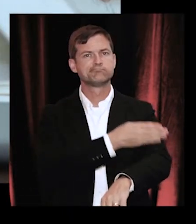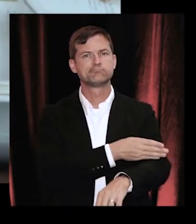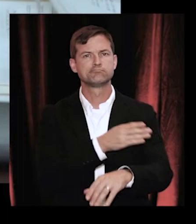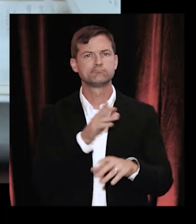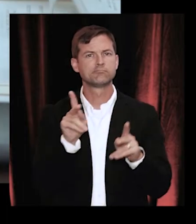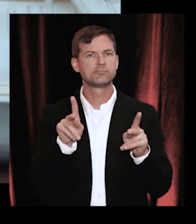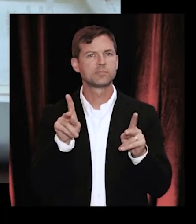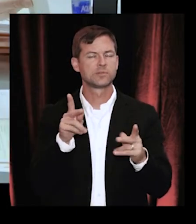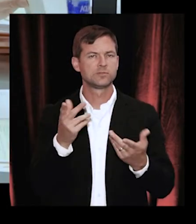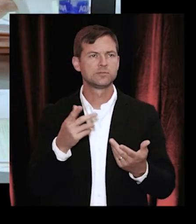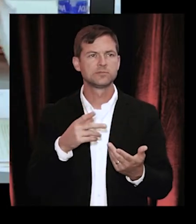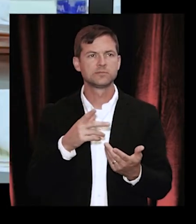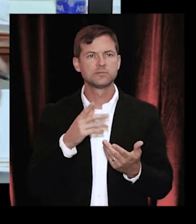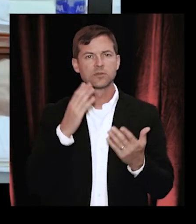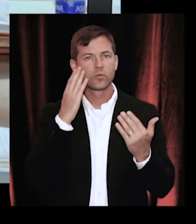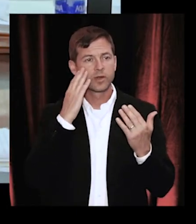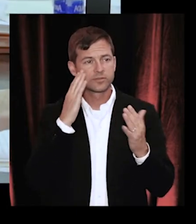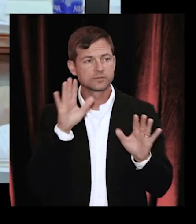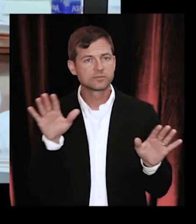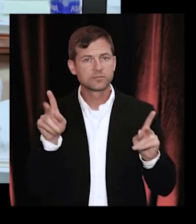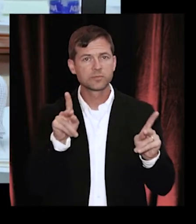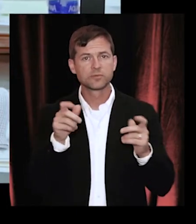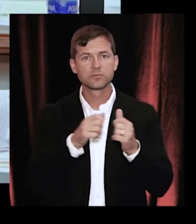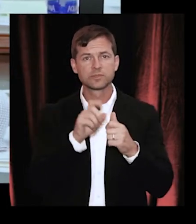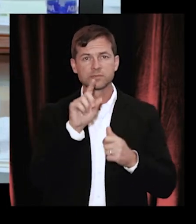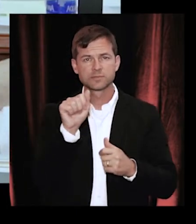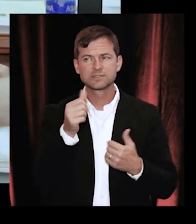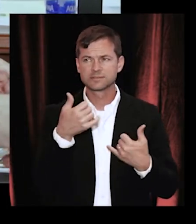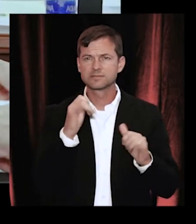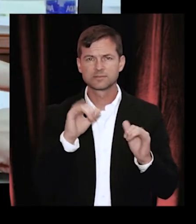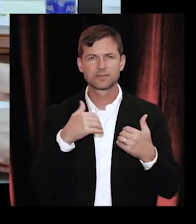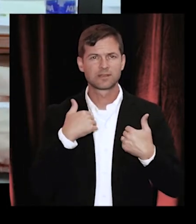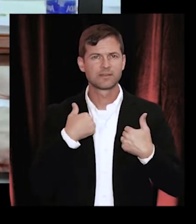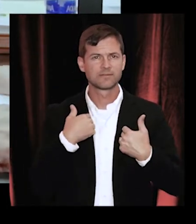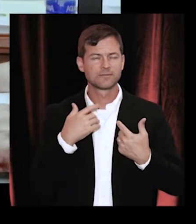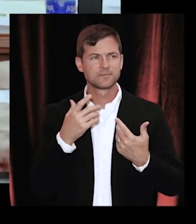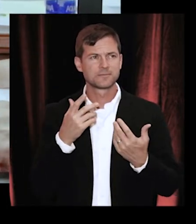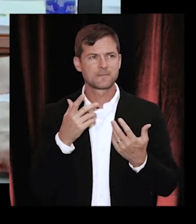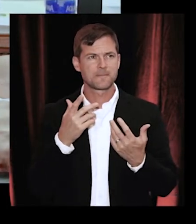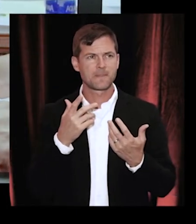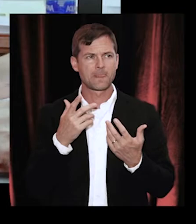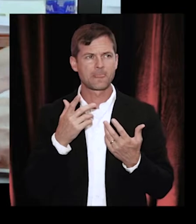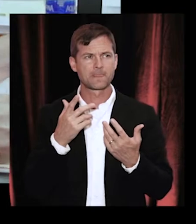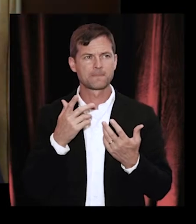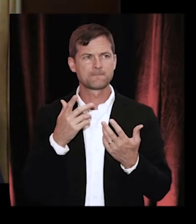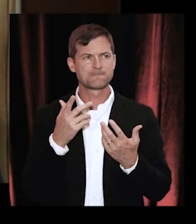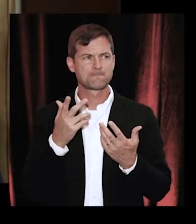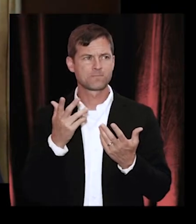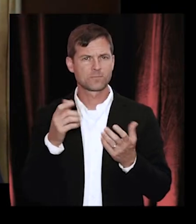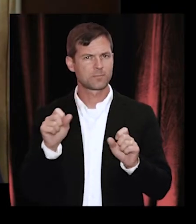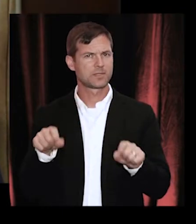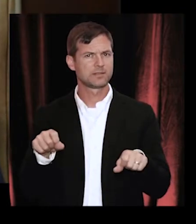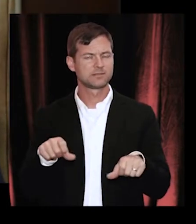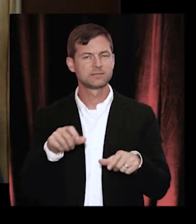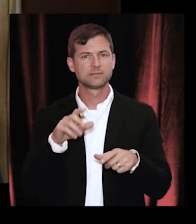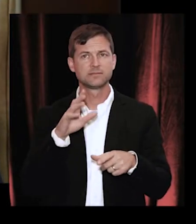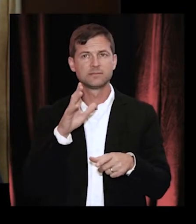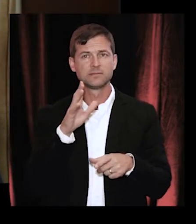to the fact that people with disabilities still have ability. And when you recognize that and you recognize that ability